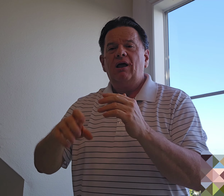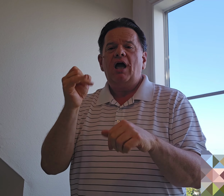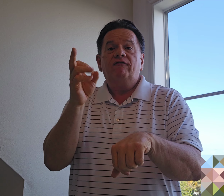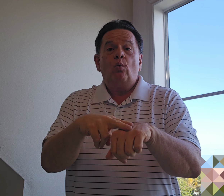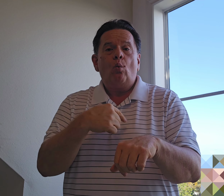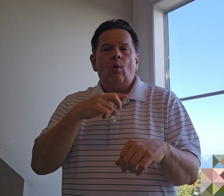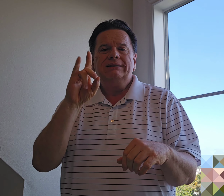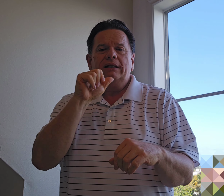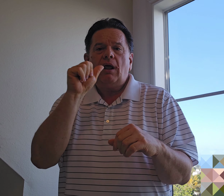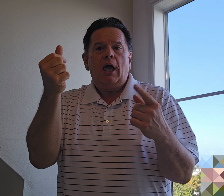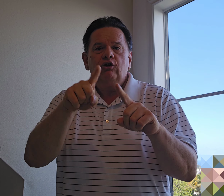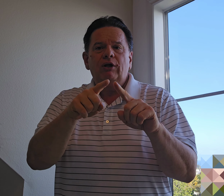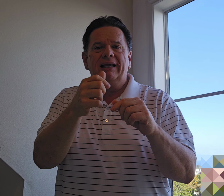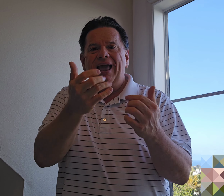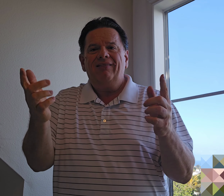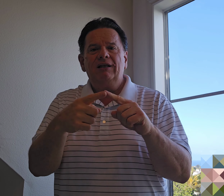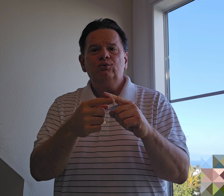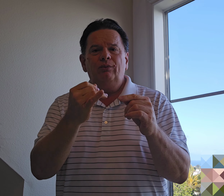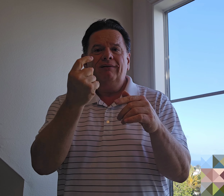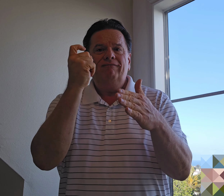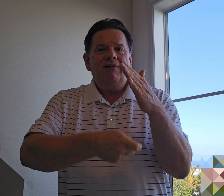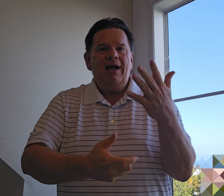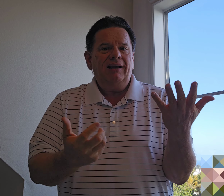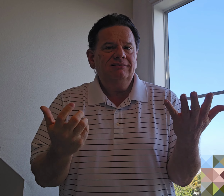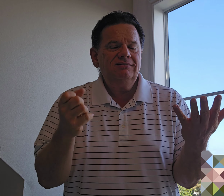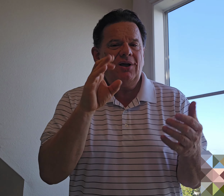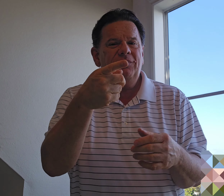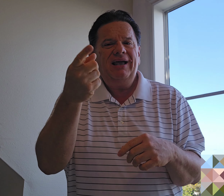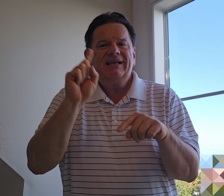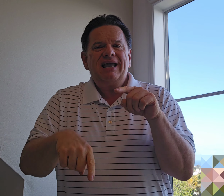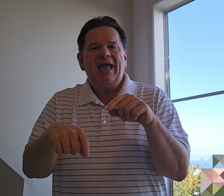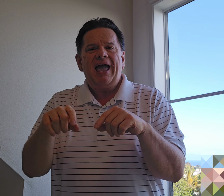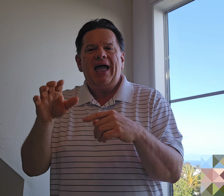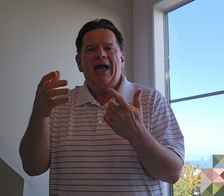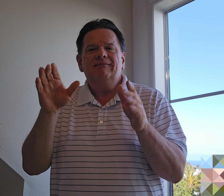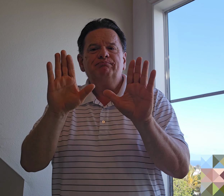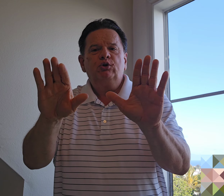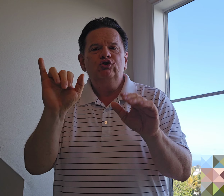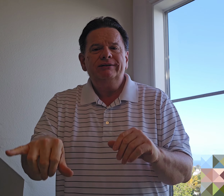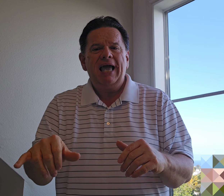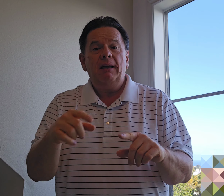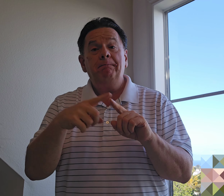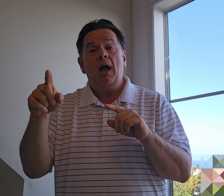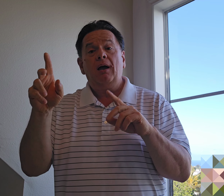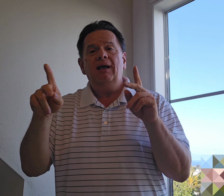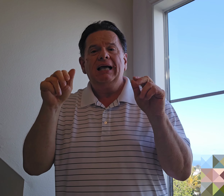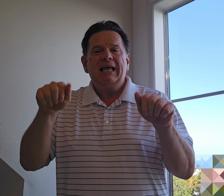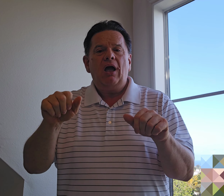but they can always try to scare people. They called me a few times, so I changed my number.